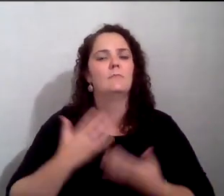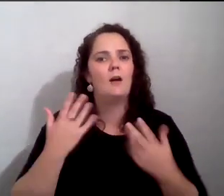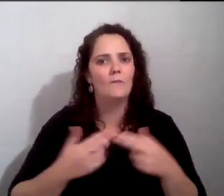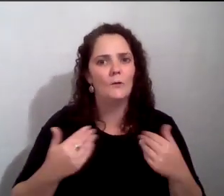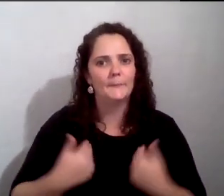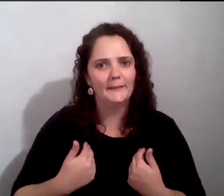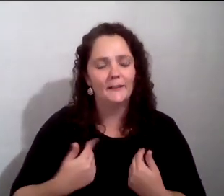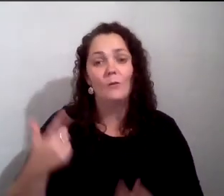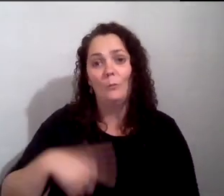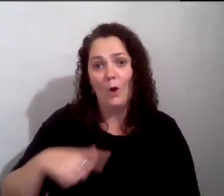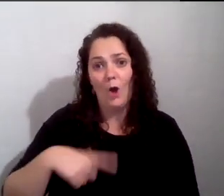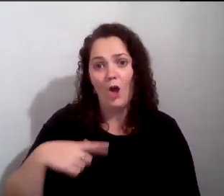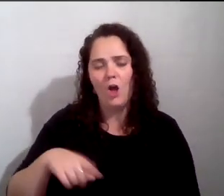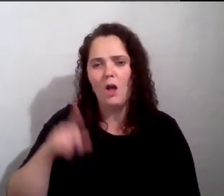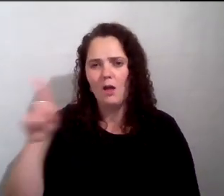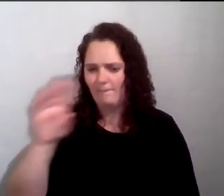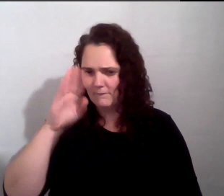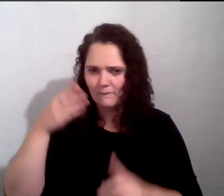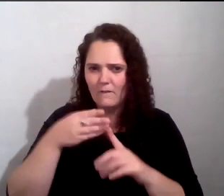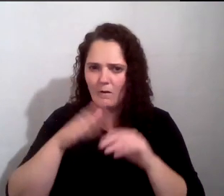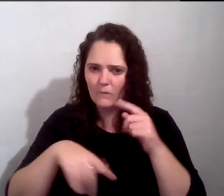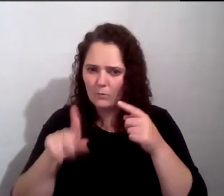Corbet has always been a huge inspiration for me, one because